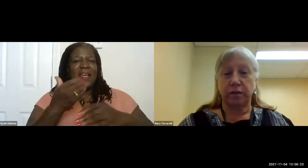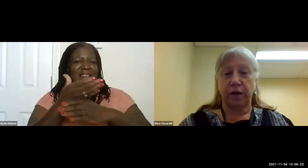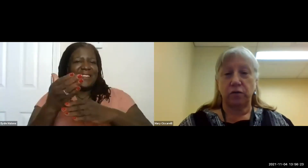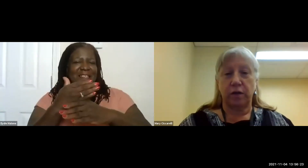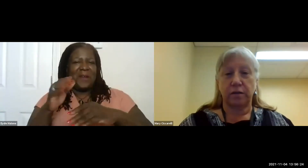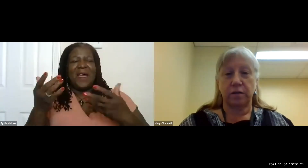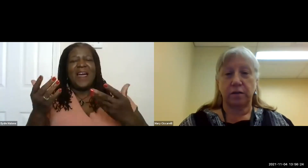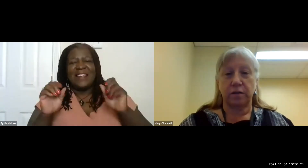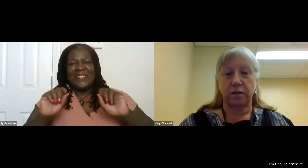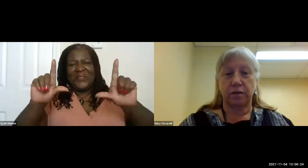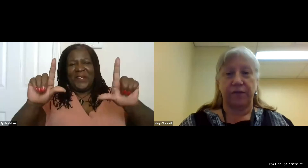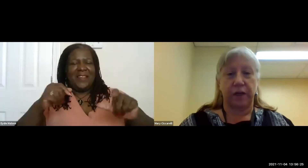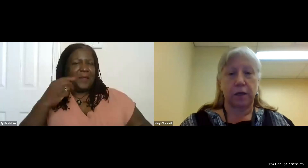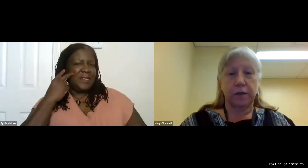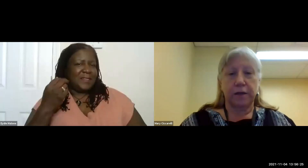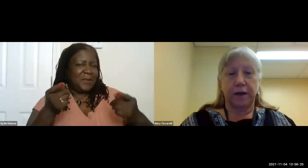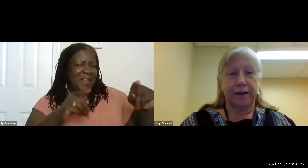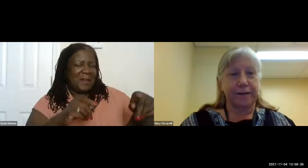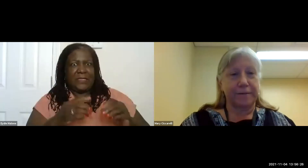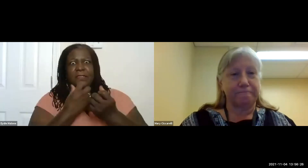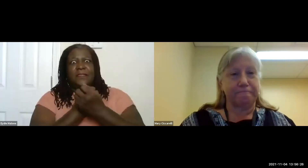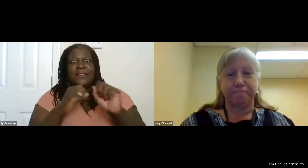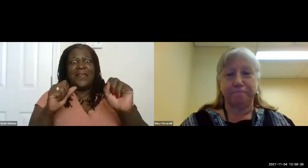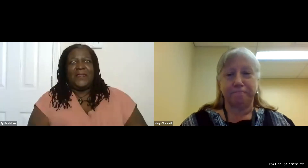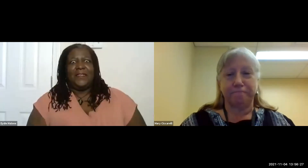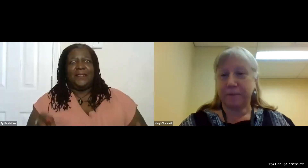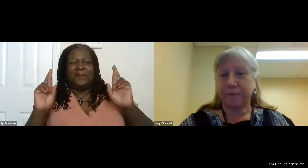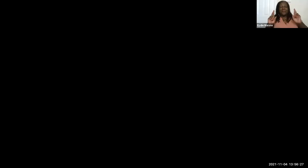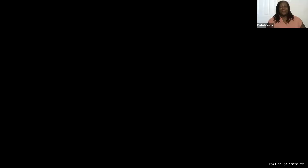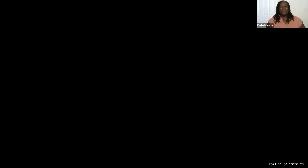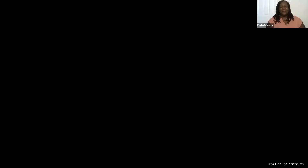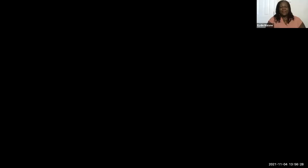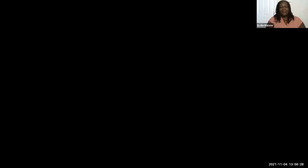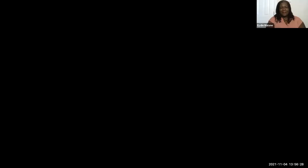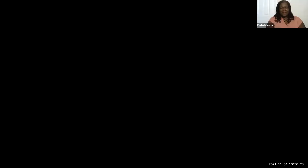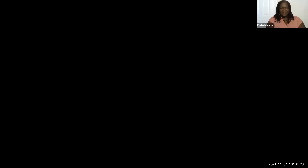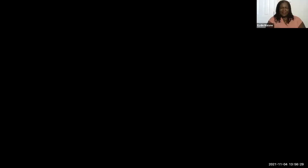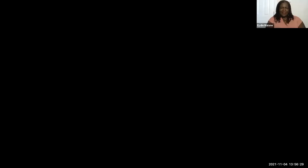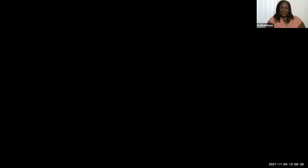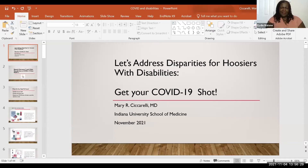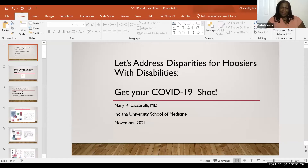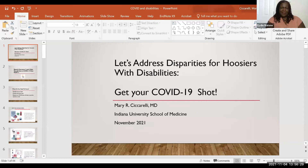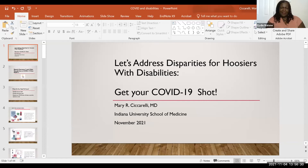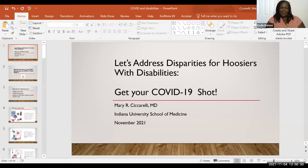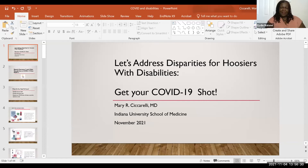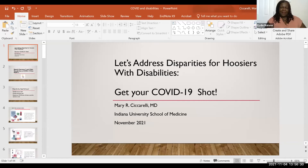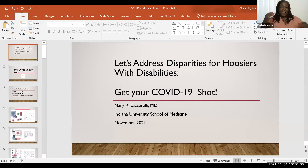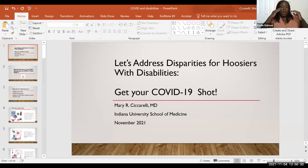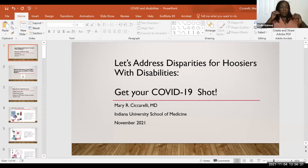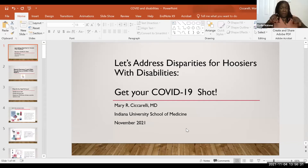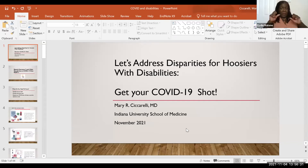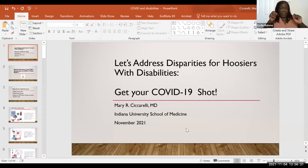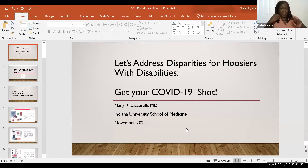see if I can do that safely. Hopefully you can see my screen now. Somebody just tell